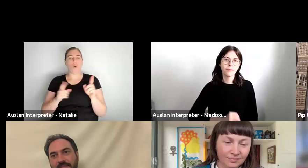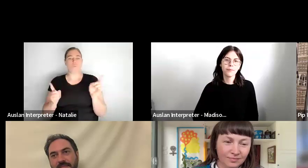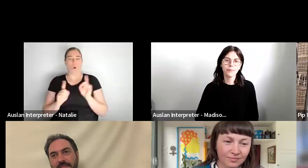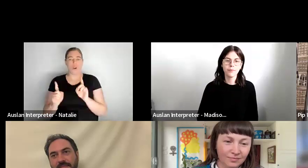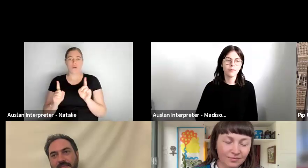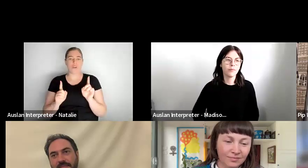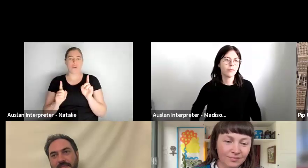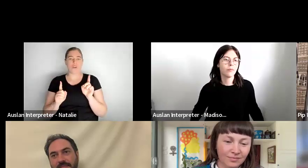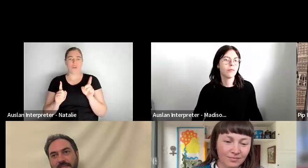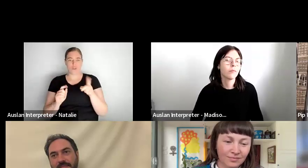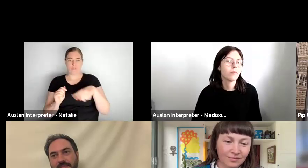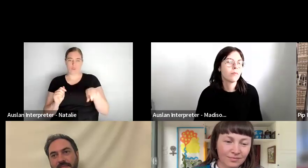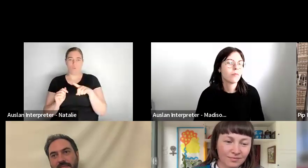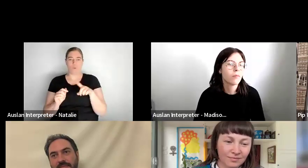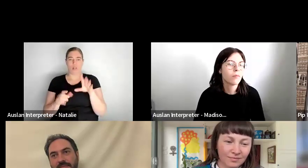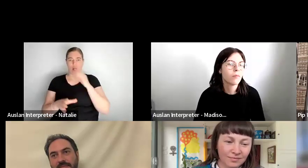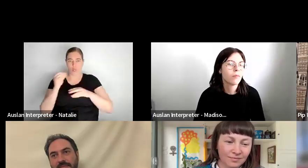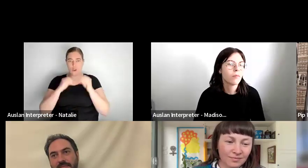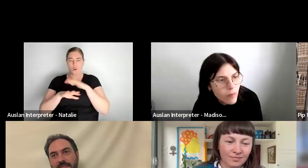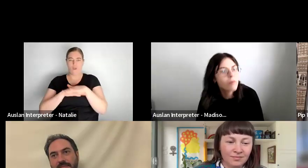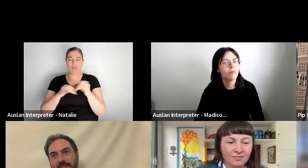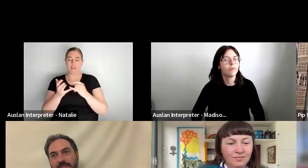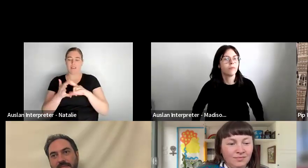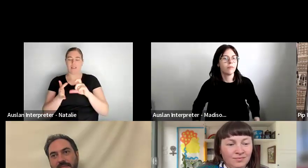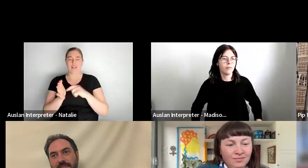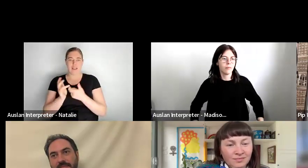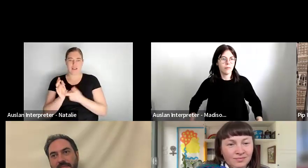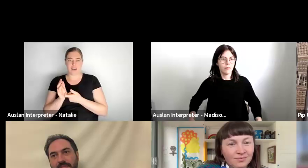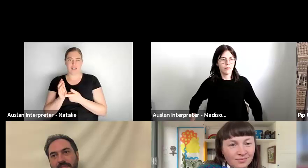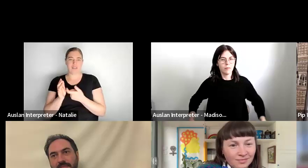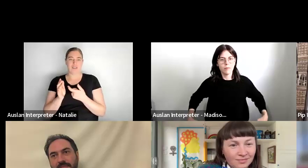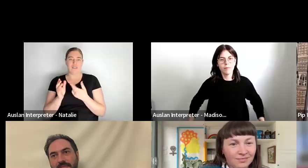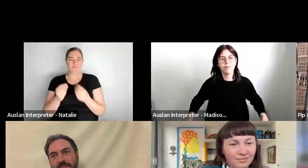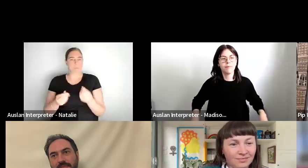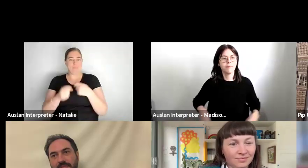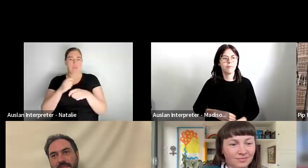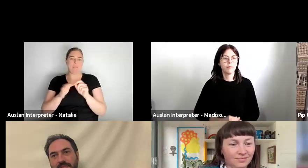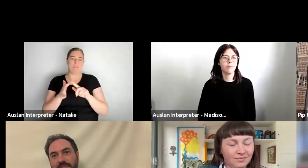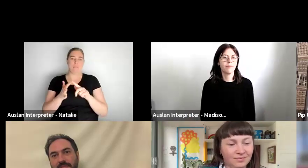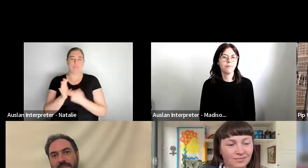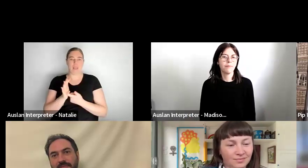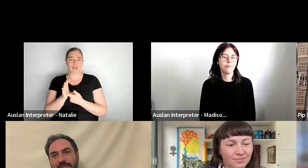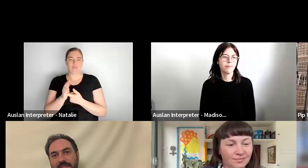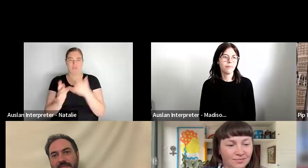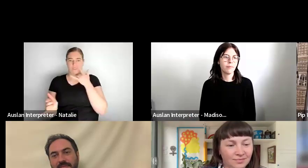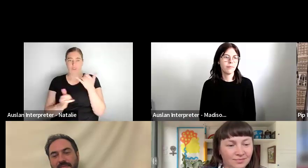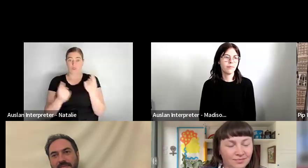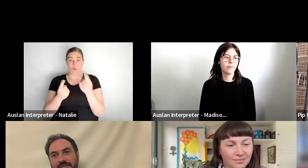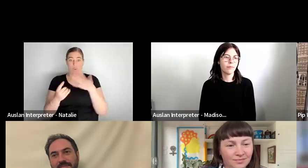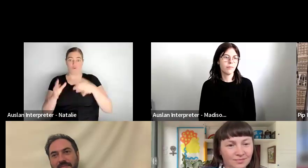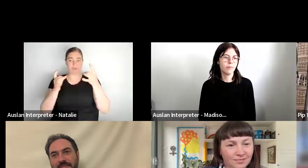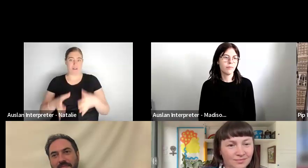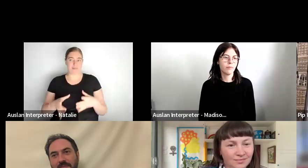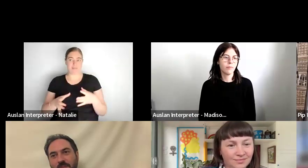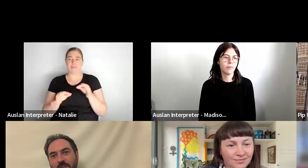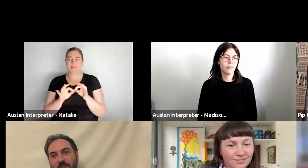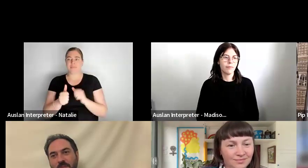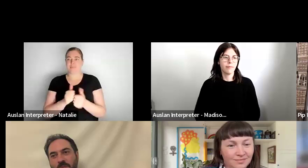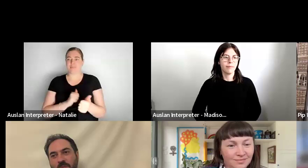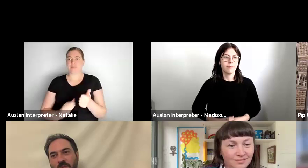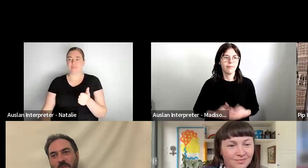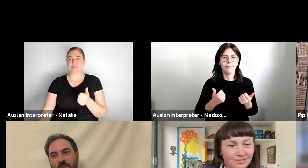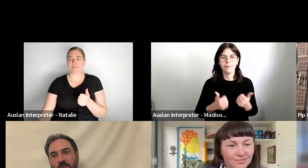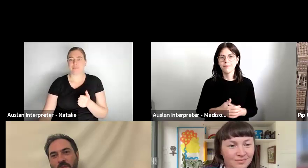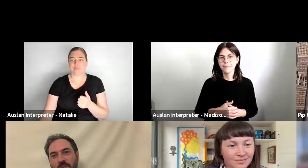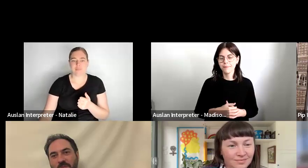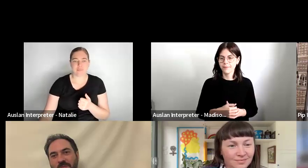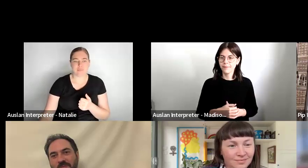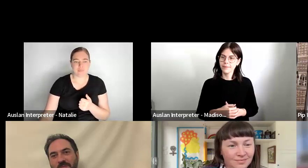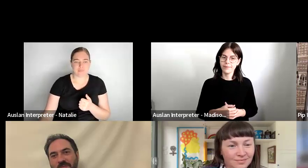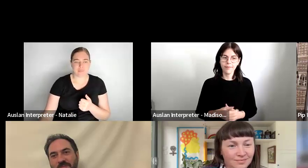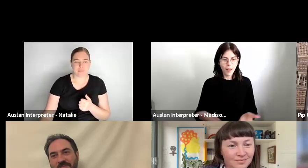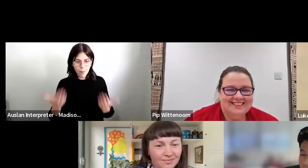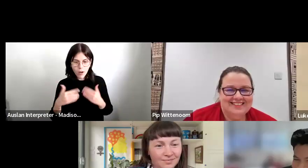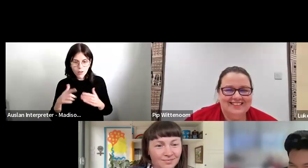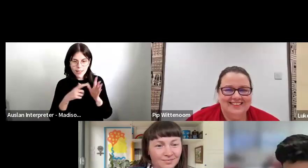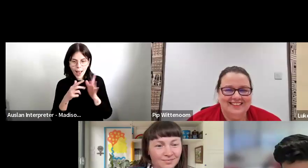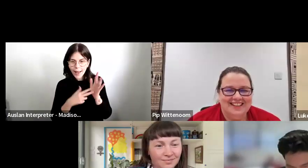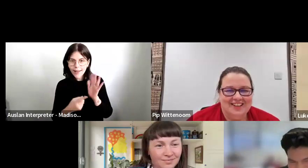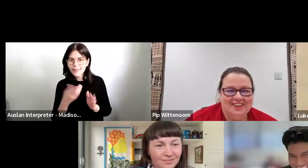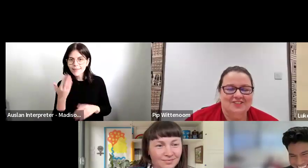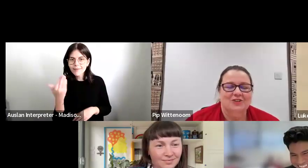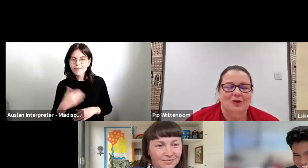really learned about the sector from being a peer? Who would like to kick off? -- Go on, Caine. Look